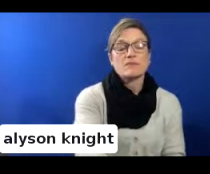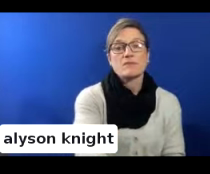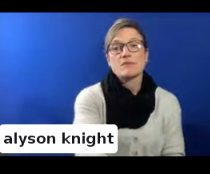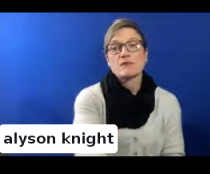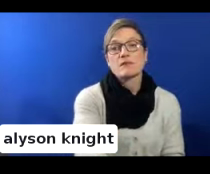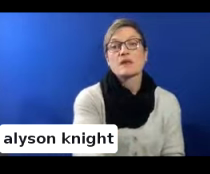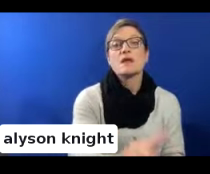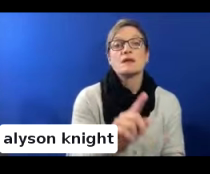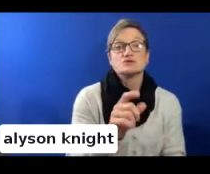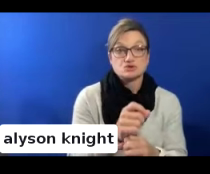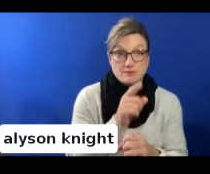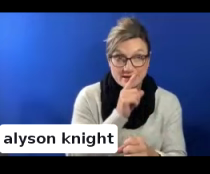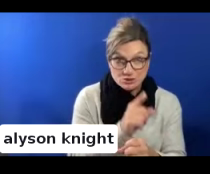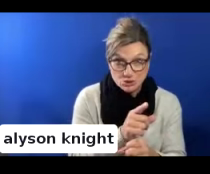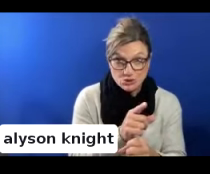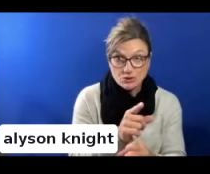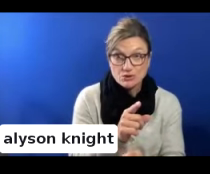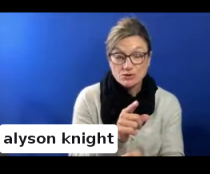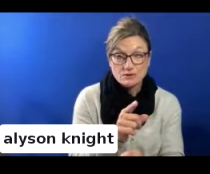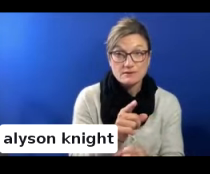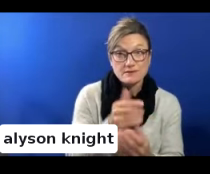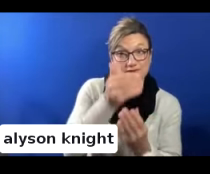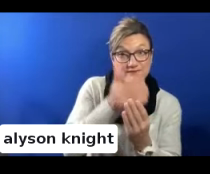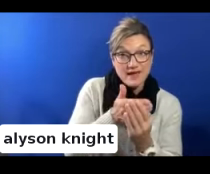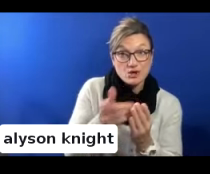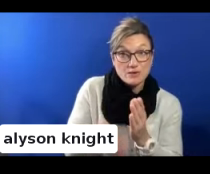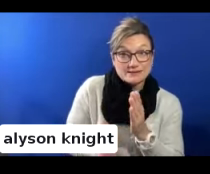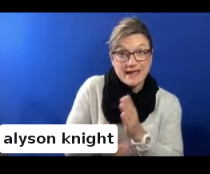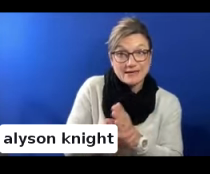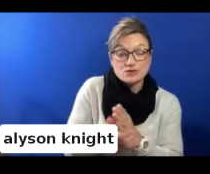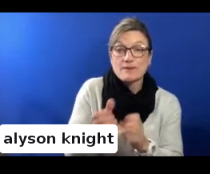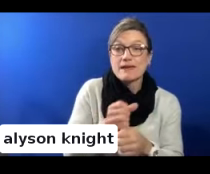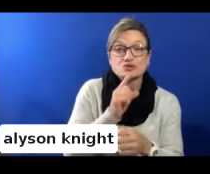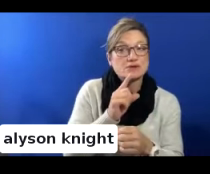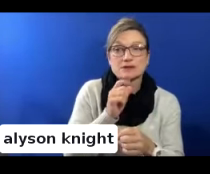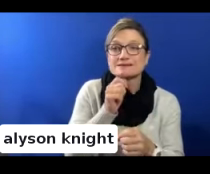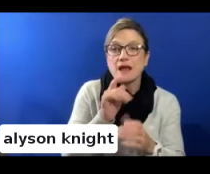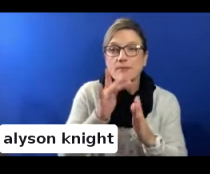But just to make sure that the file attached is not a blank file, and you should be good.